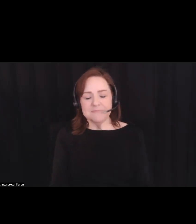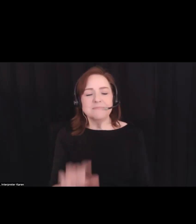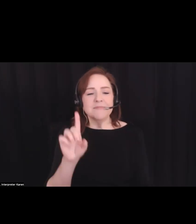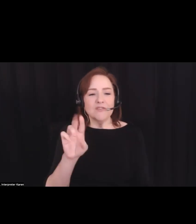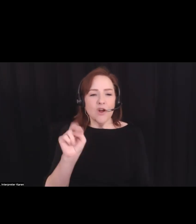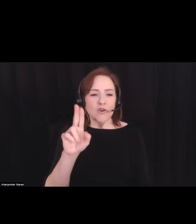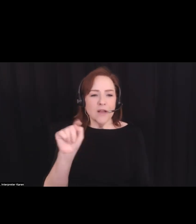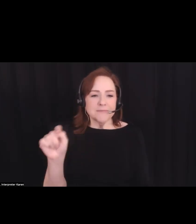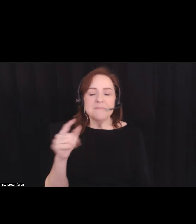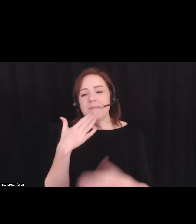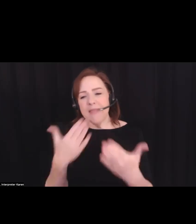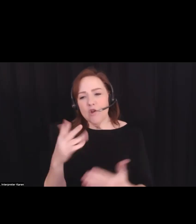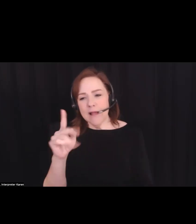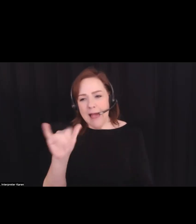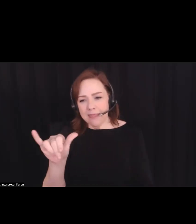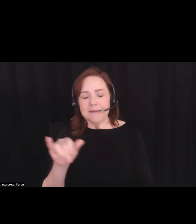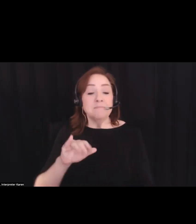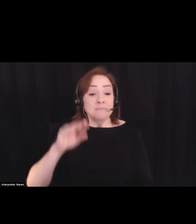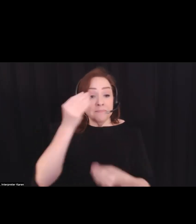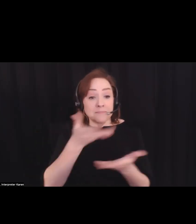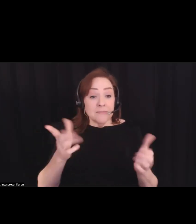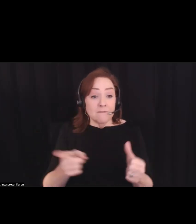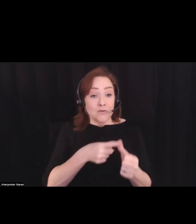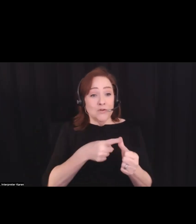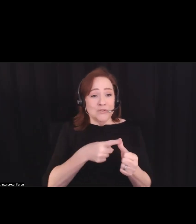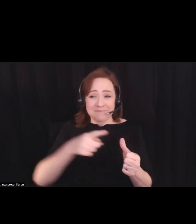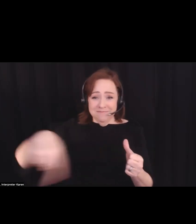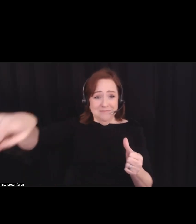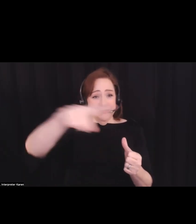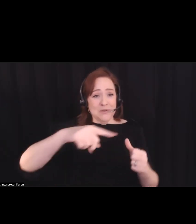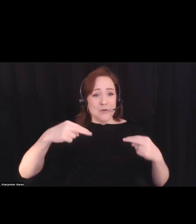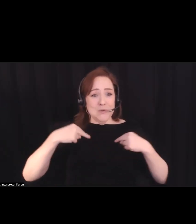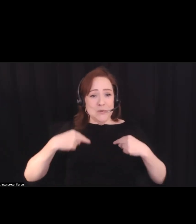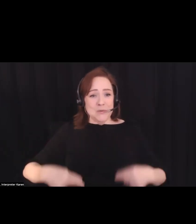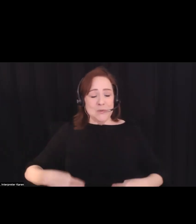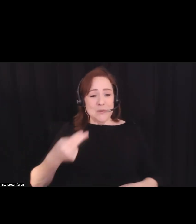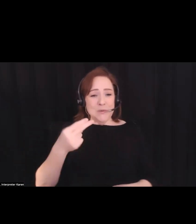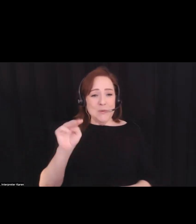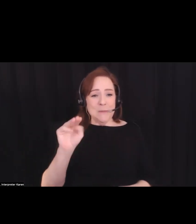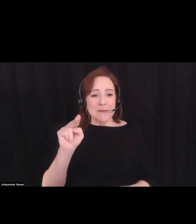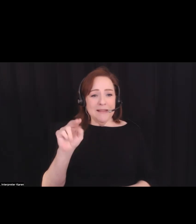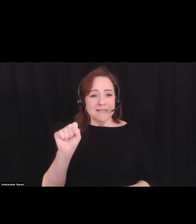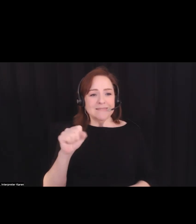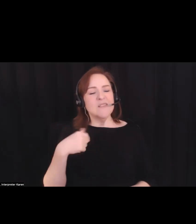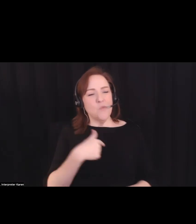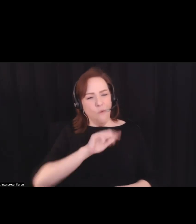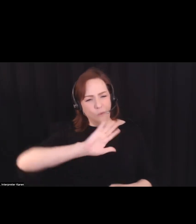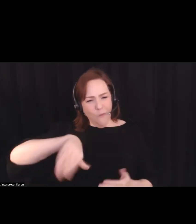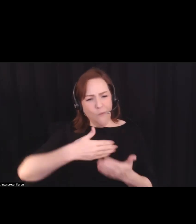I'd like to point out to everybody as humans um is that we have a tendency to gravitate towards